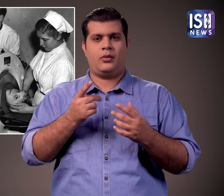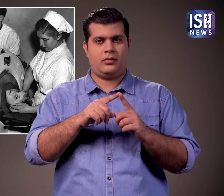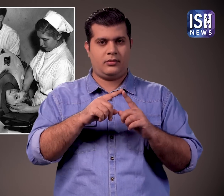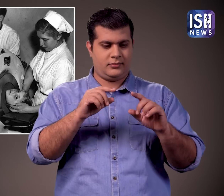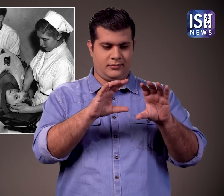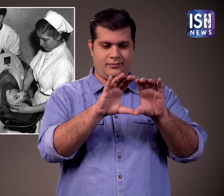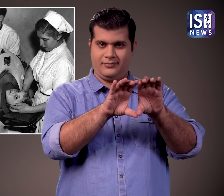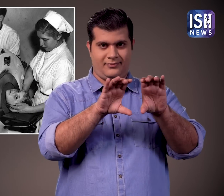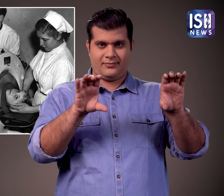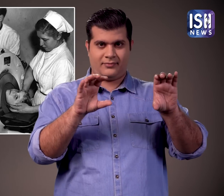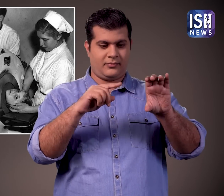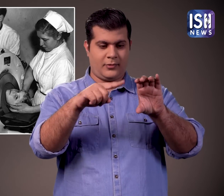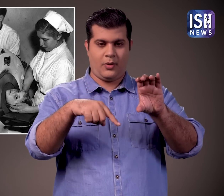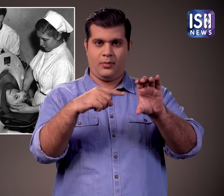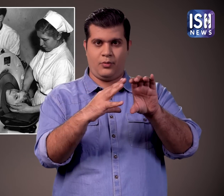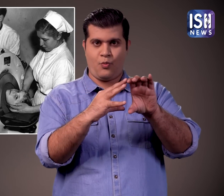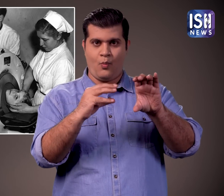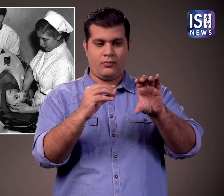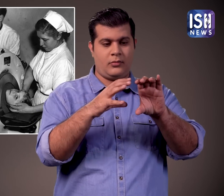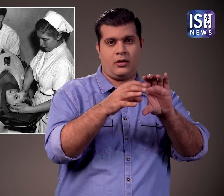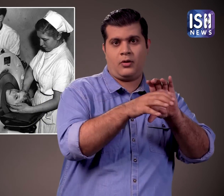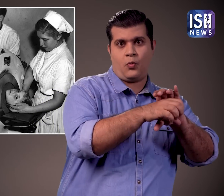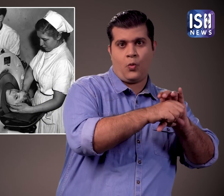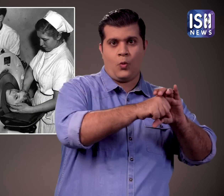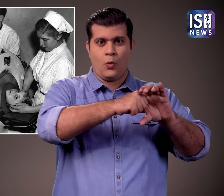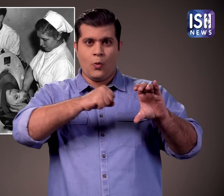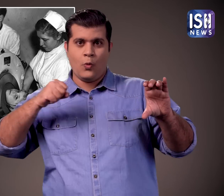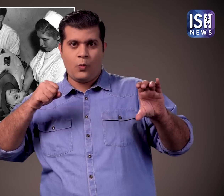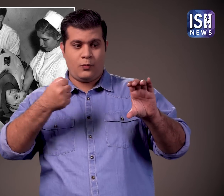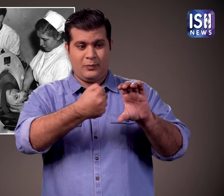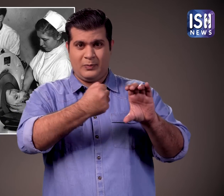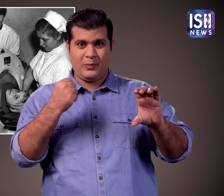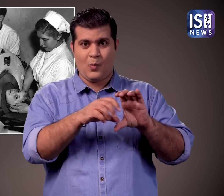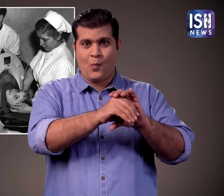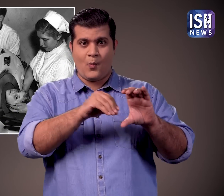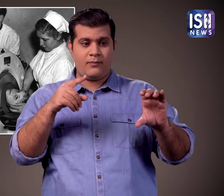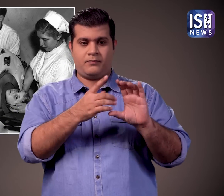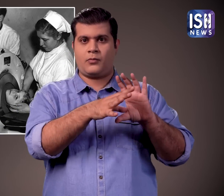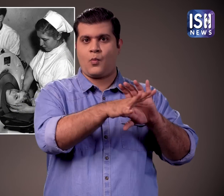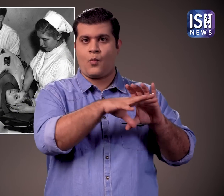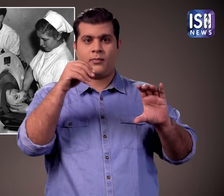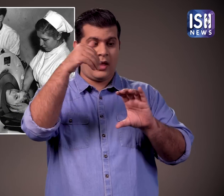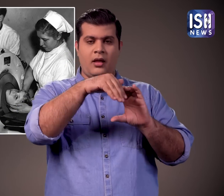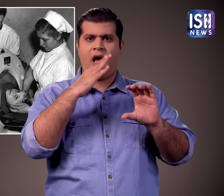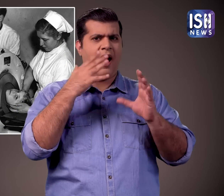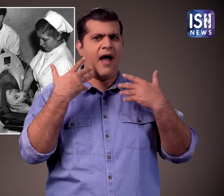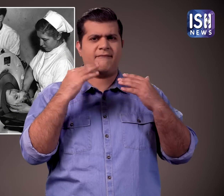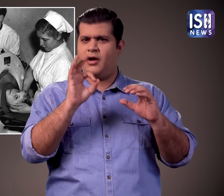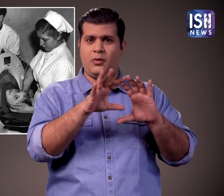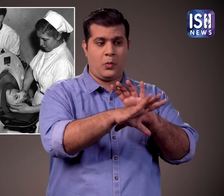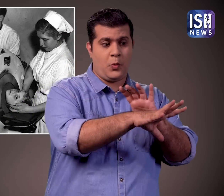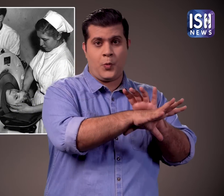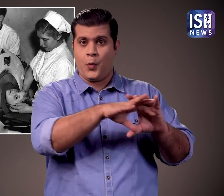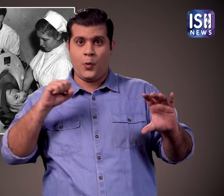The iron lung sucks the air out of the tank to create a vacuum around the patient's body.